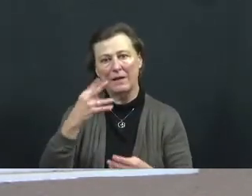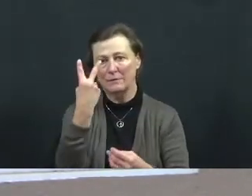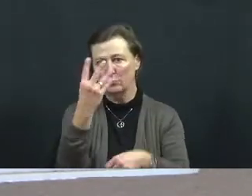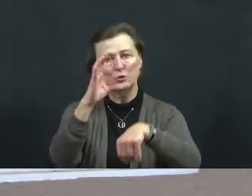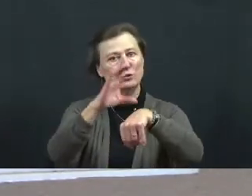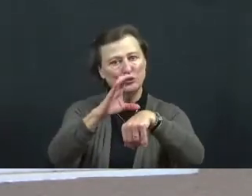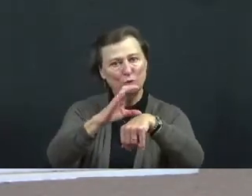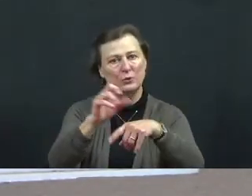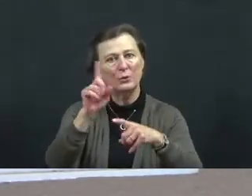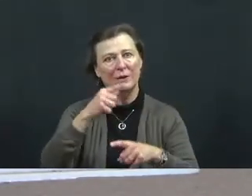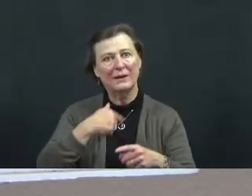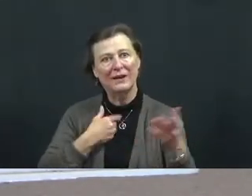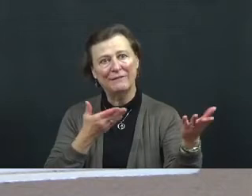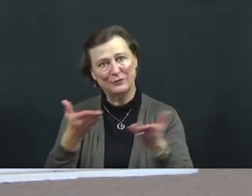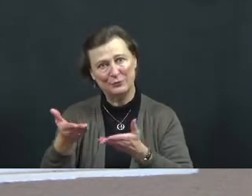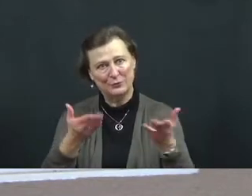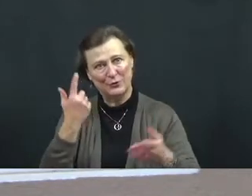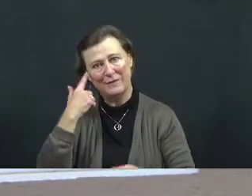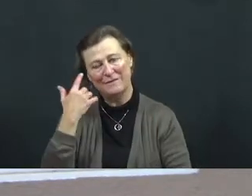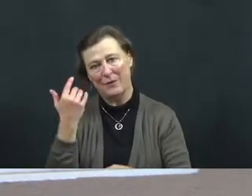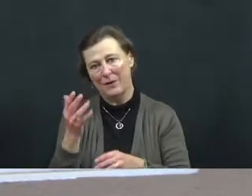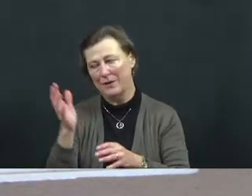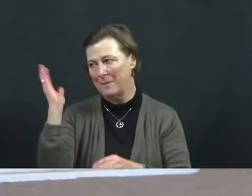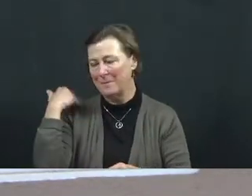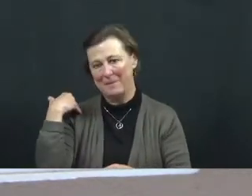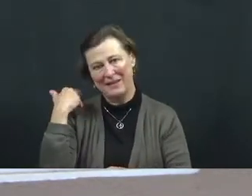where I’ve served for the past 35 years?